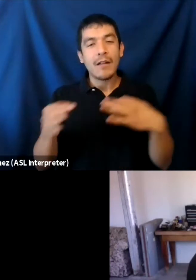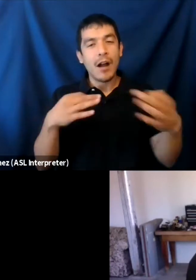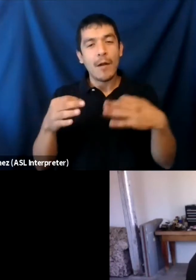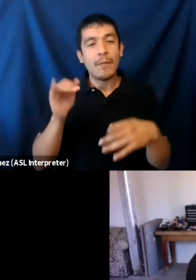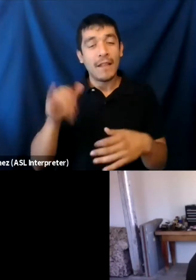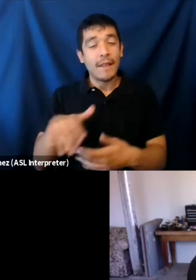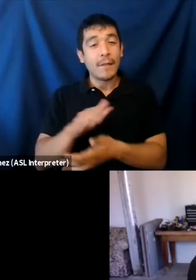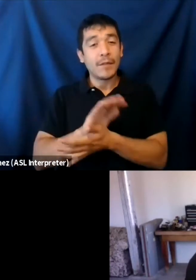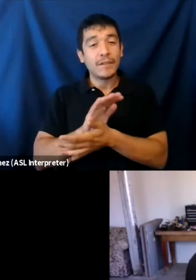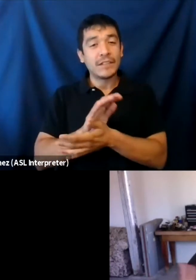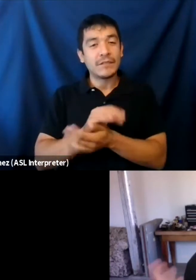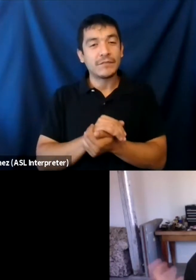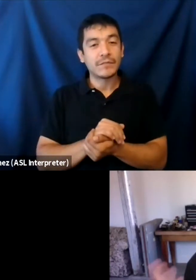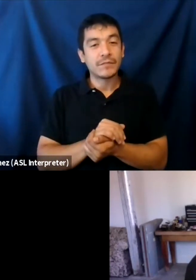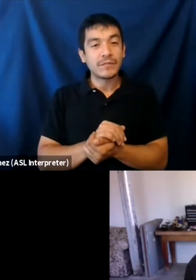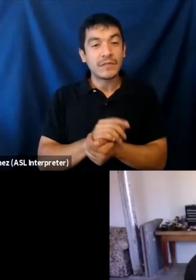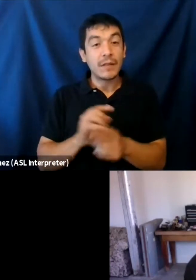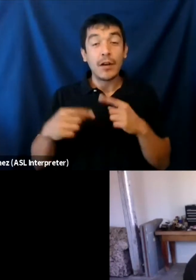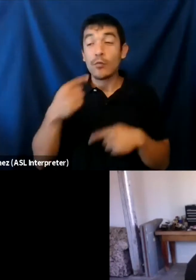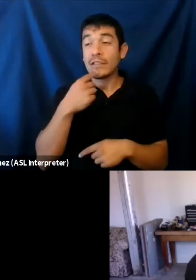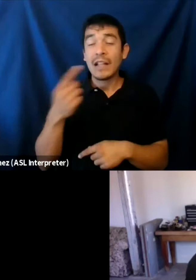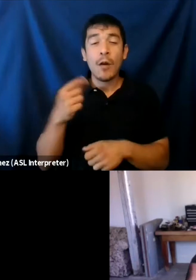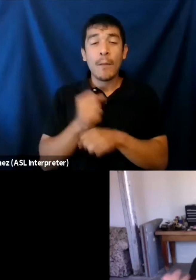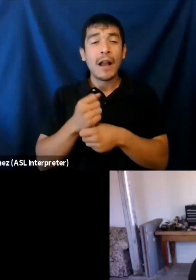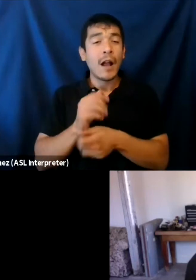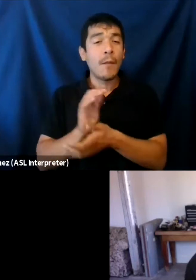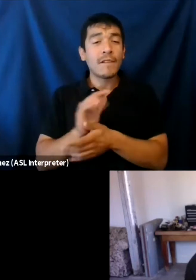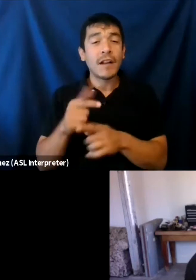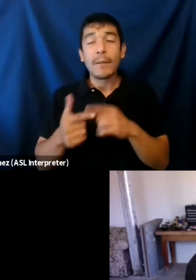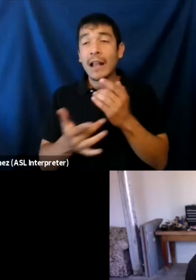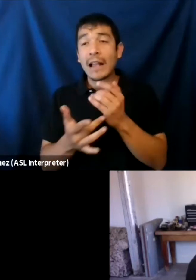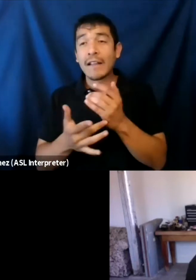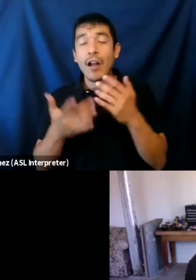but I, we say we're making this film about technology and ways of seeing and how their linked,